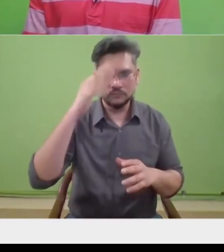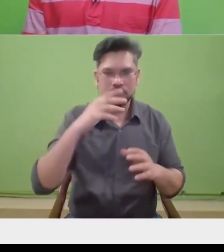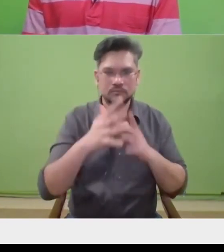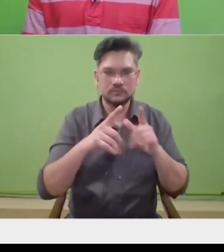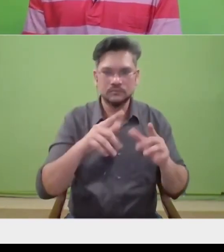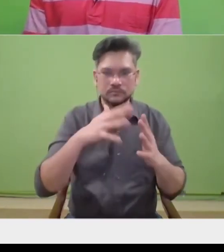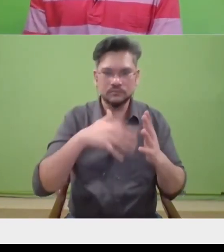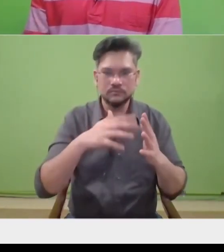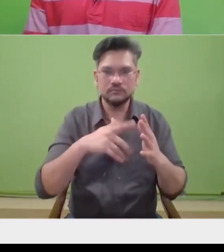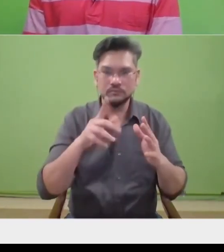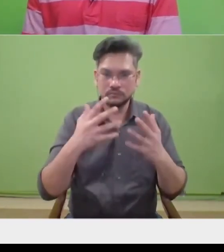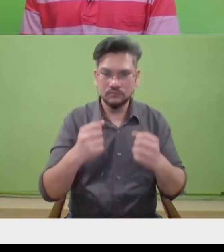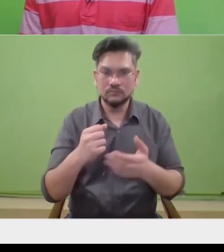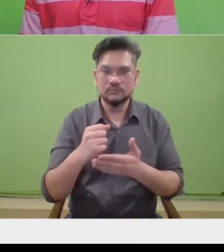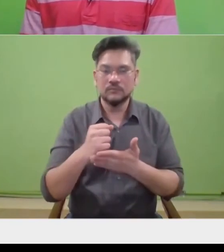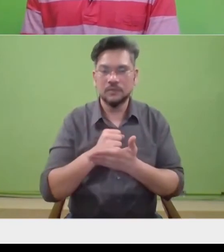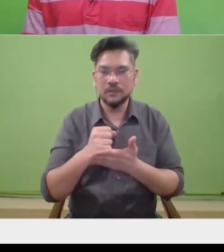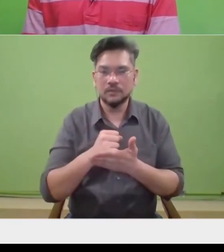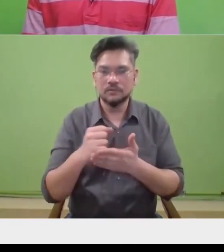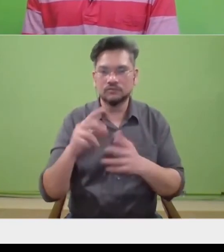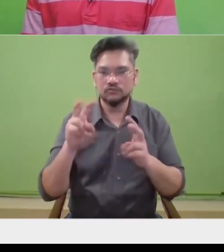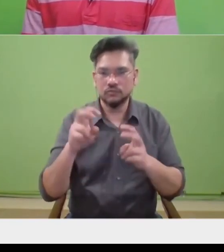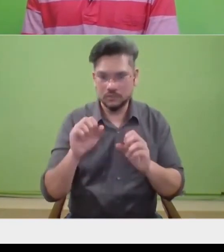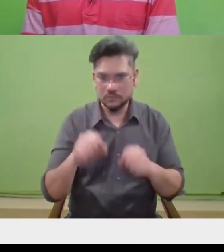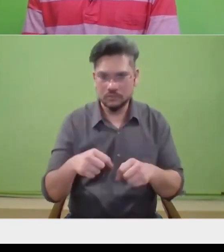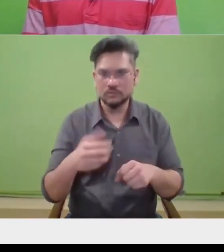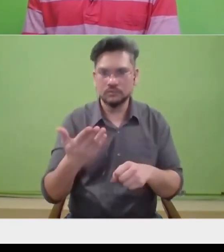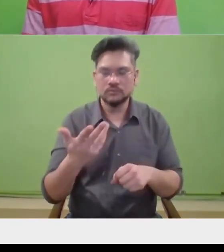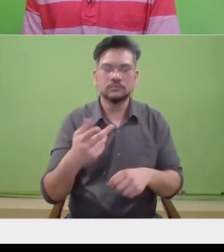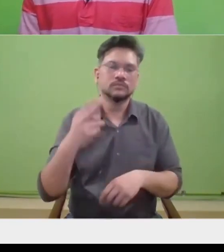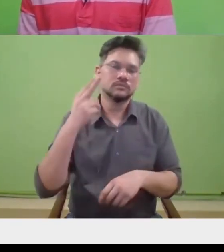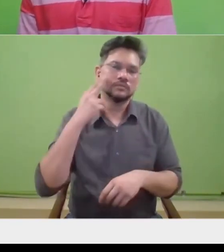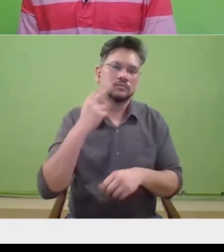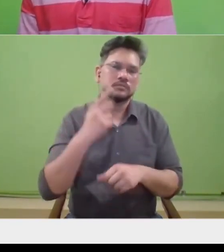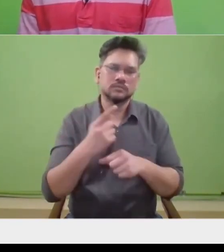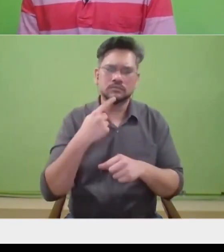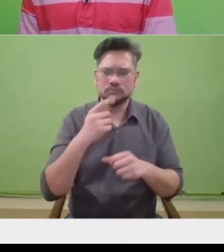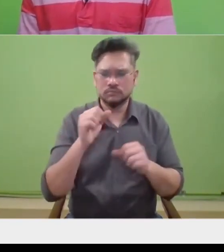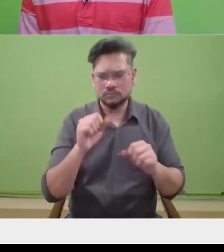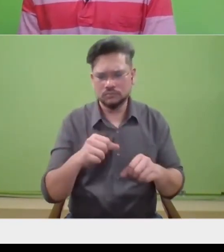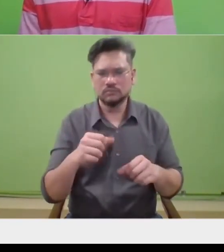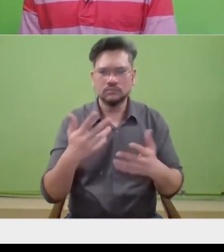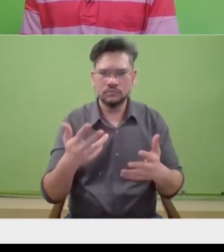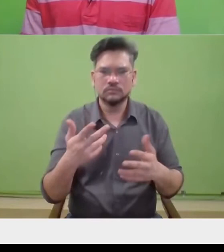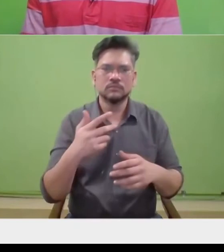topics yeah why not I mean we have in our syllabus included sign linguistics that it is possible